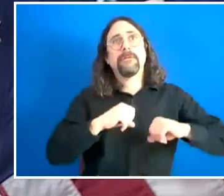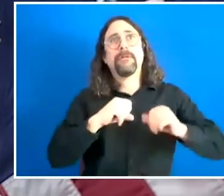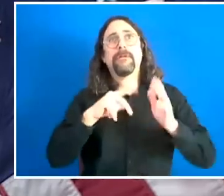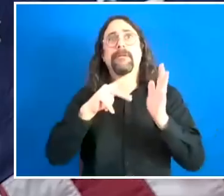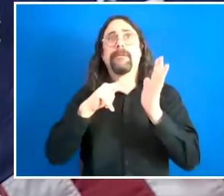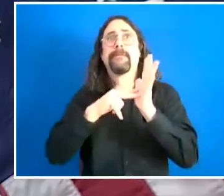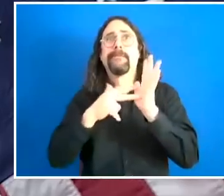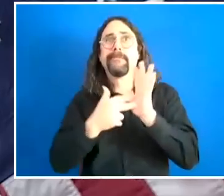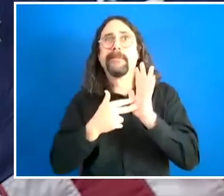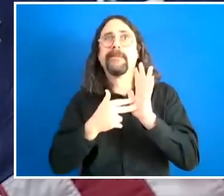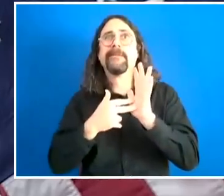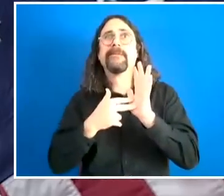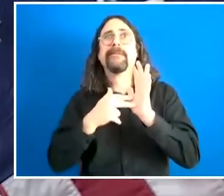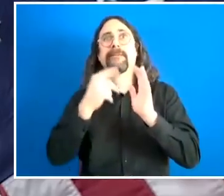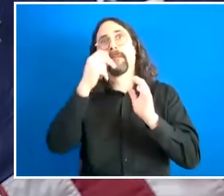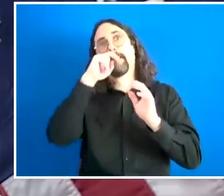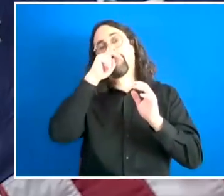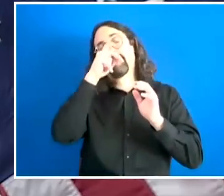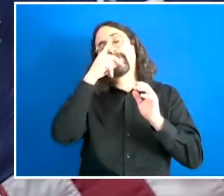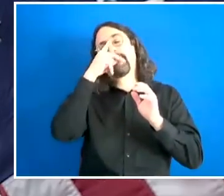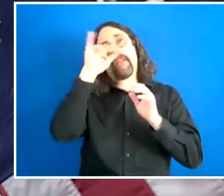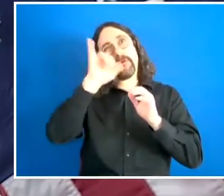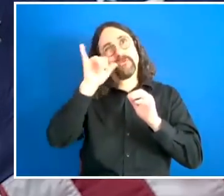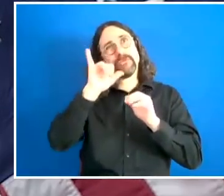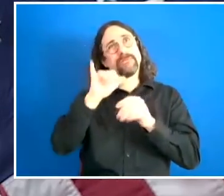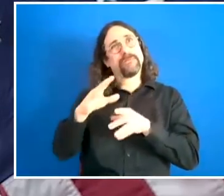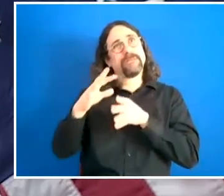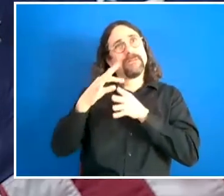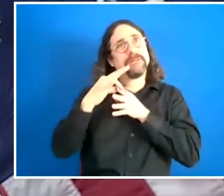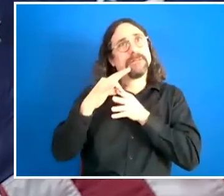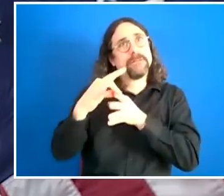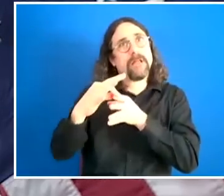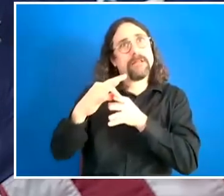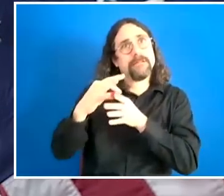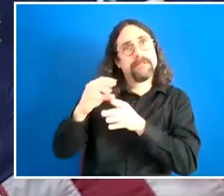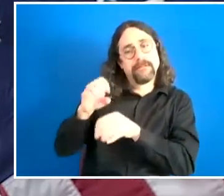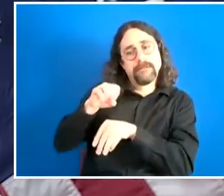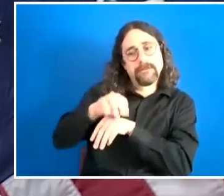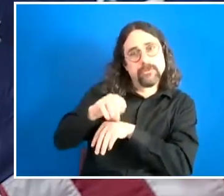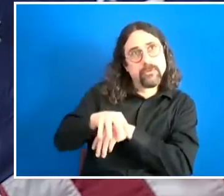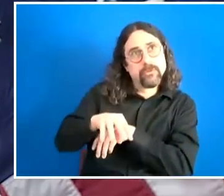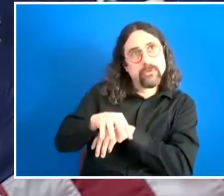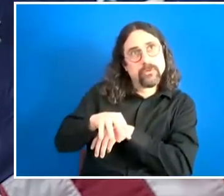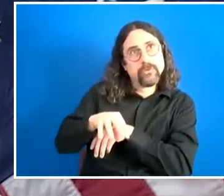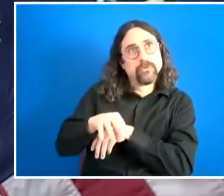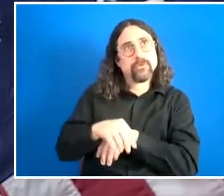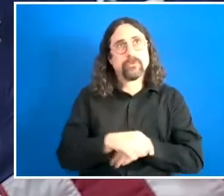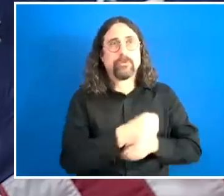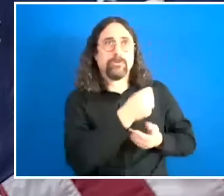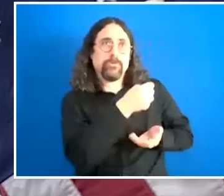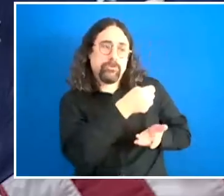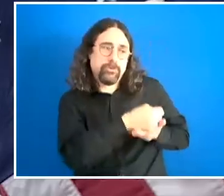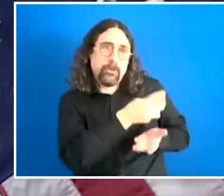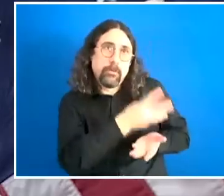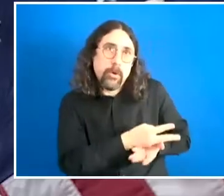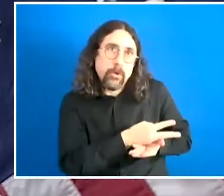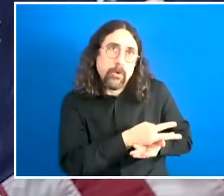COUNSELORS AND THE FOLKS IN FOSTER CARE AND EVERYONE WHO HELPS KIDS IN THE COURTS, OUR EDUCATOR SALL ELFE THAT PASSION FOR PROTECTING